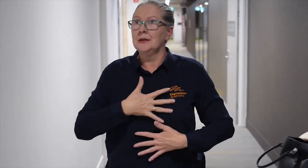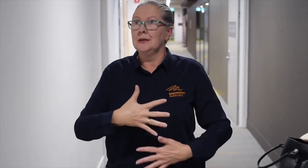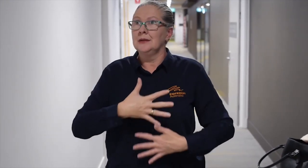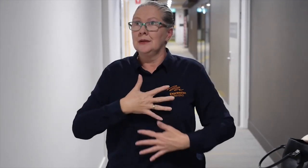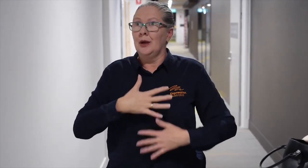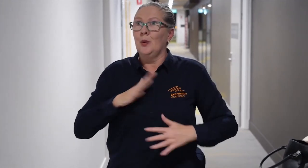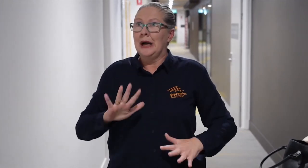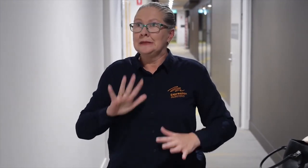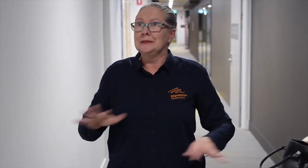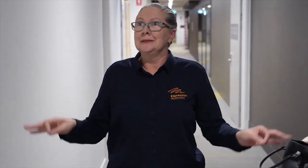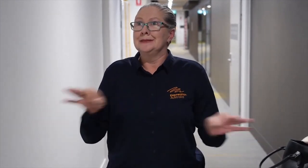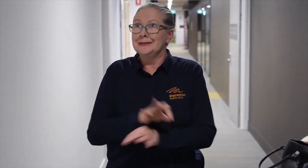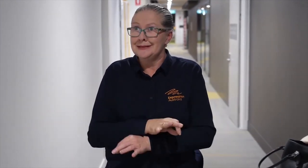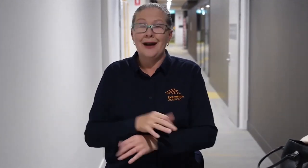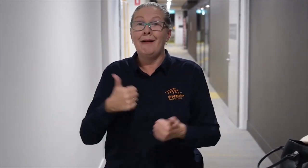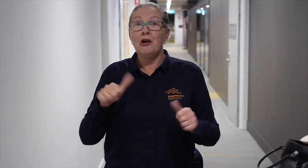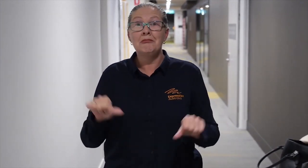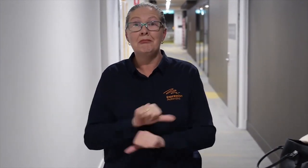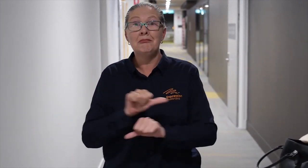Anxiously, I waited for the transition. It then happened in a flash.